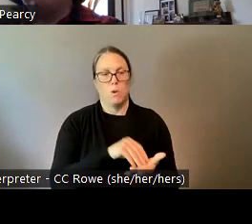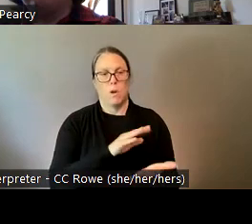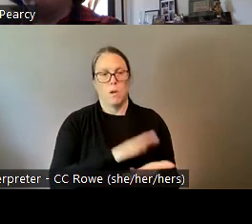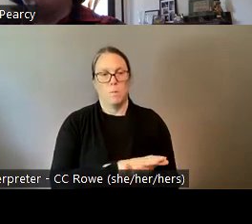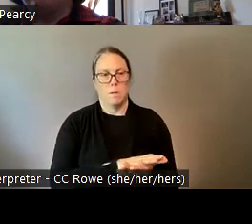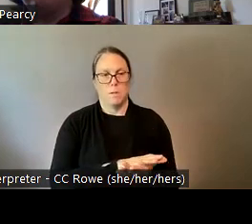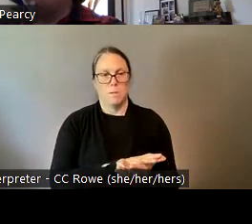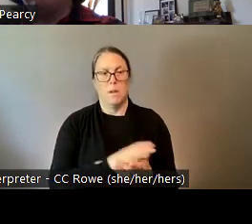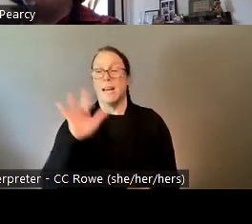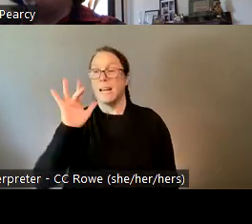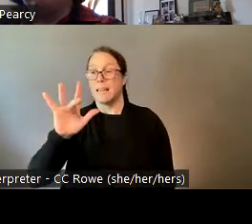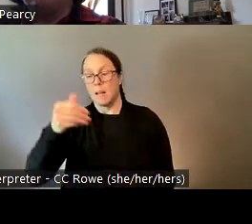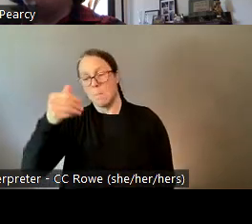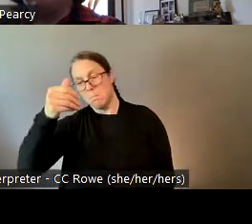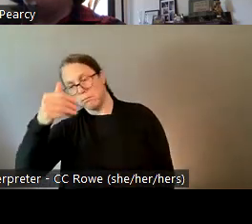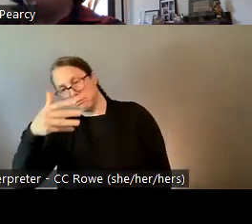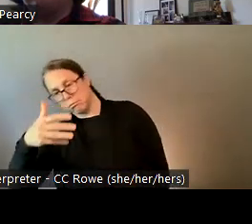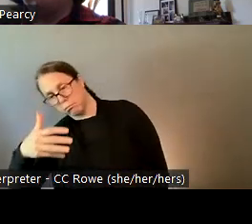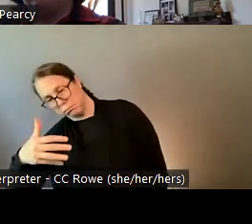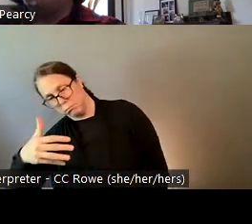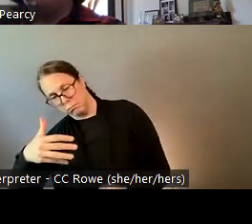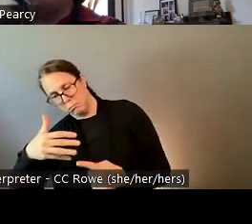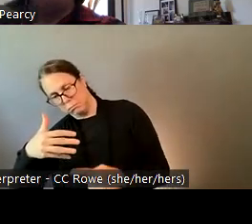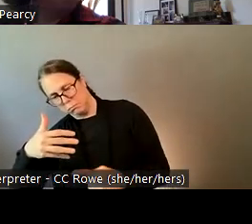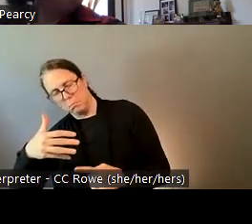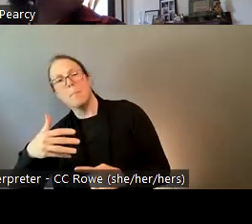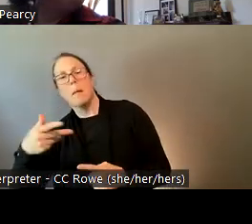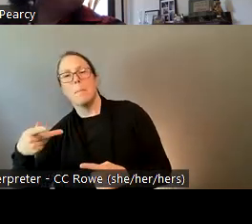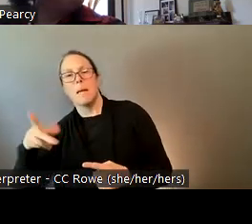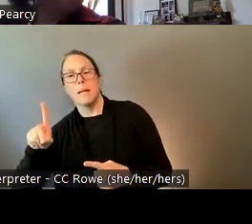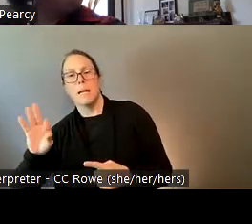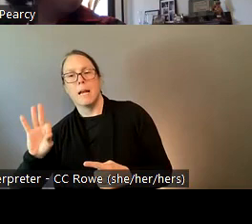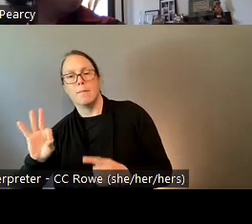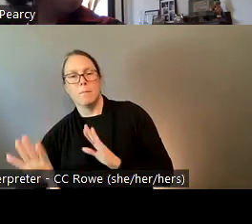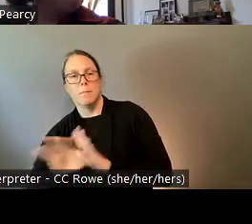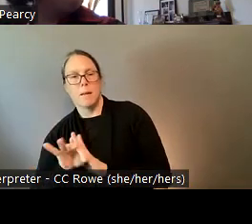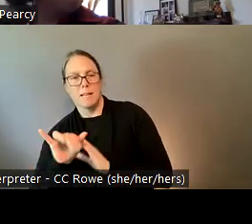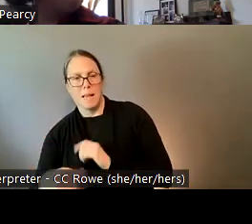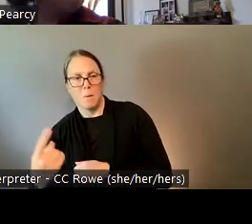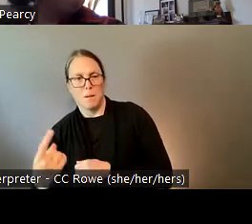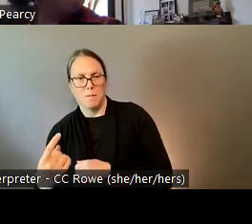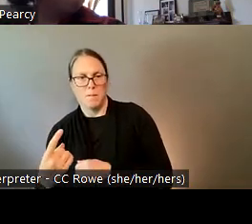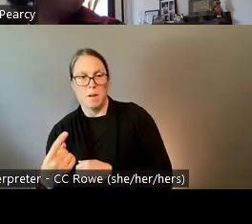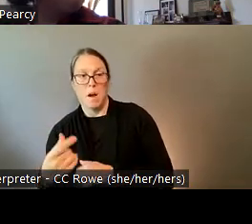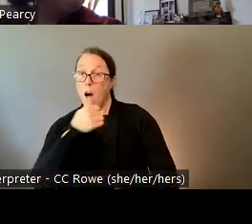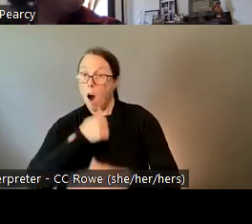underneath all of the different Word options for PDF. We're gonna select PDF. The options beneath that have changed.